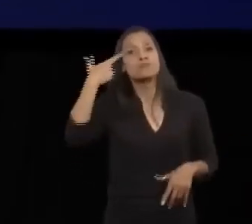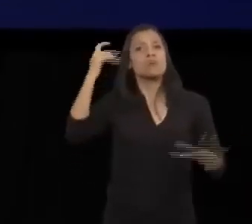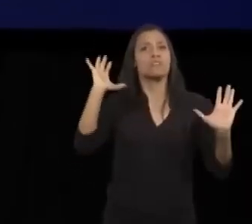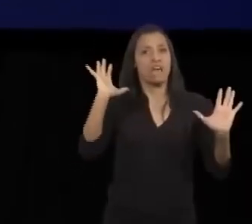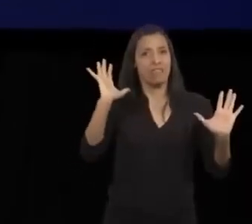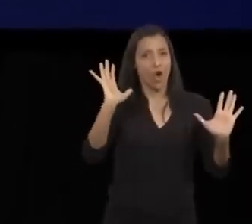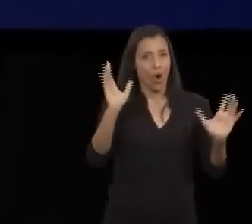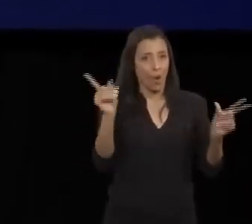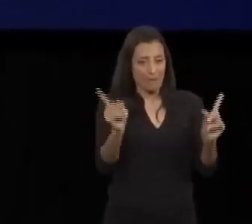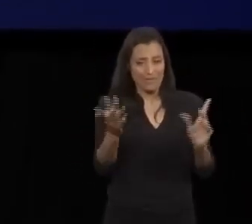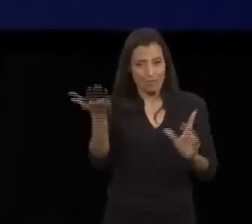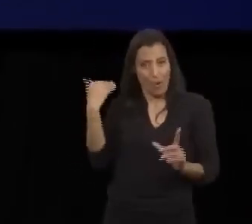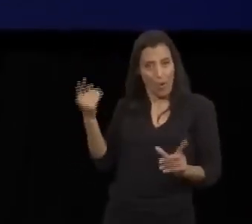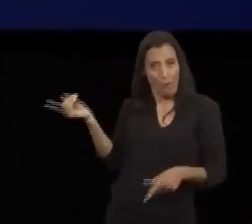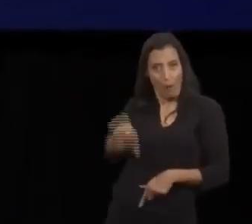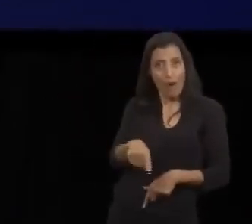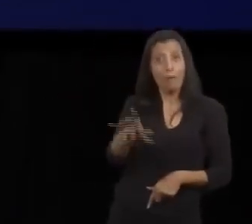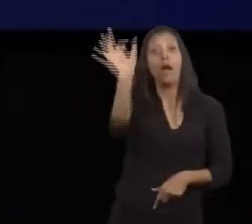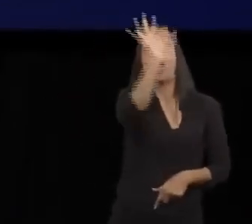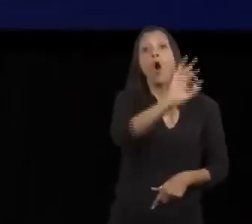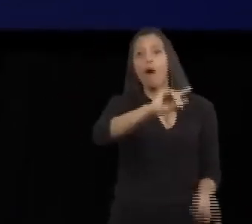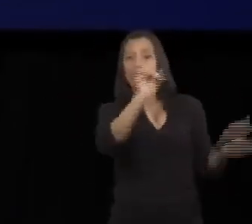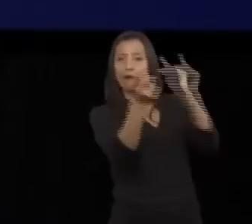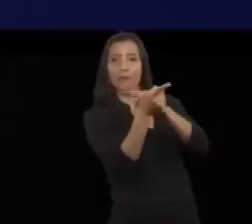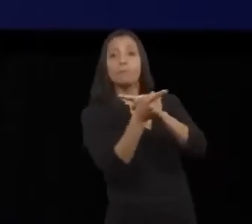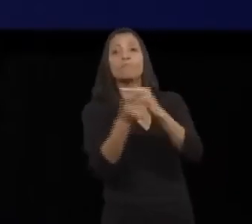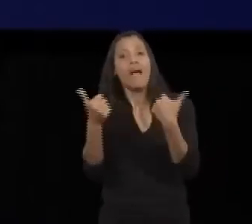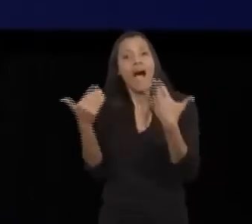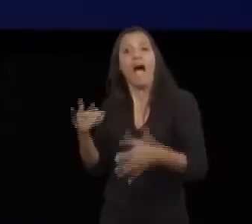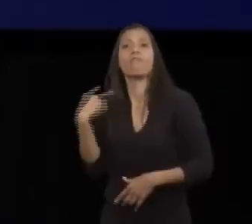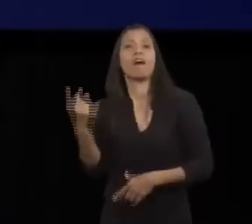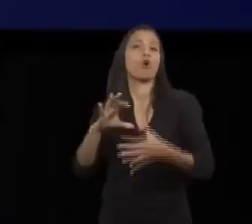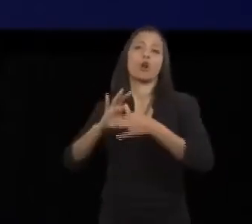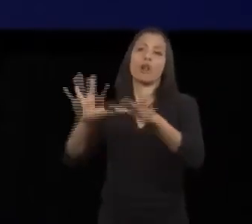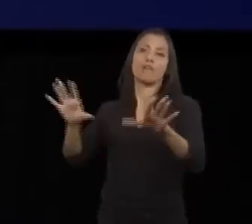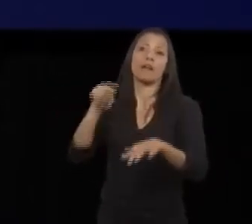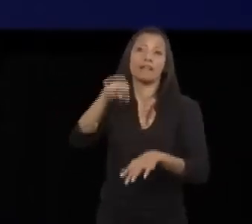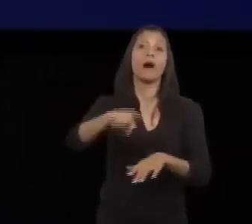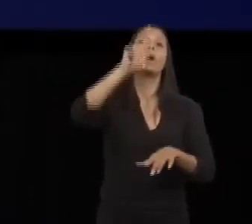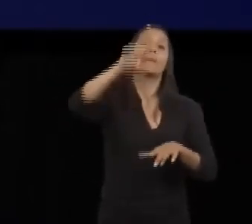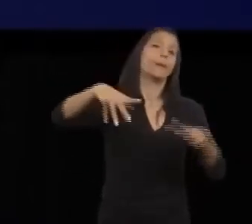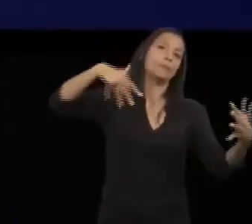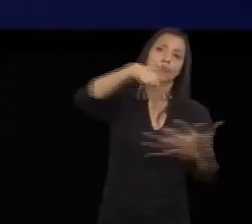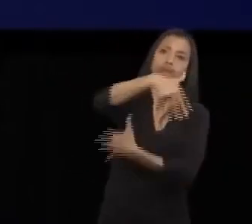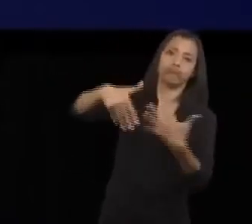but it can also choose to embrace the ideas of freedom. And after the electoral process,